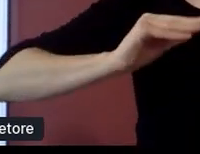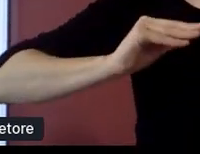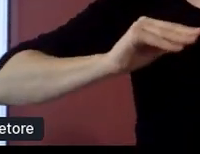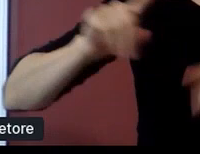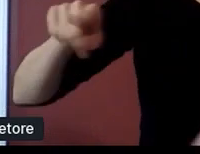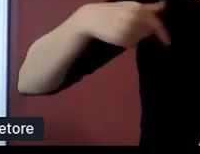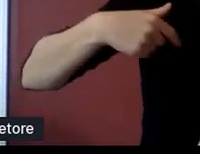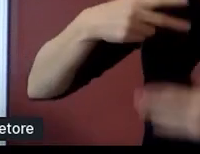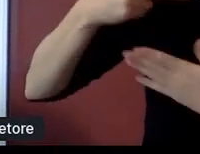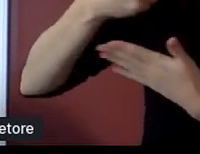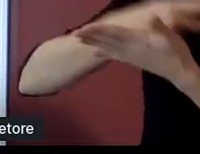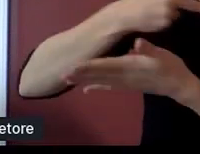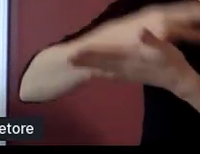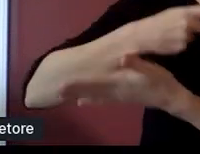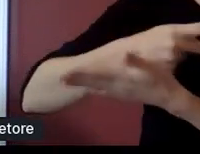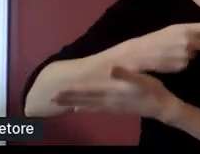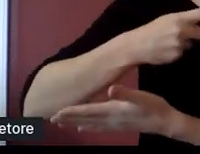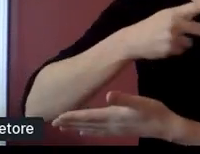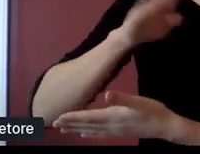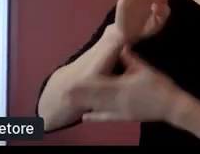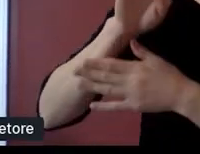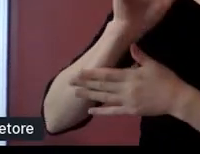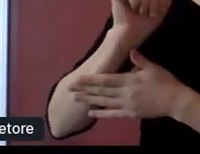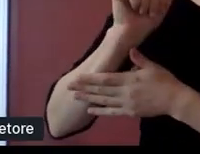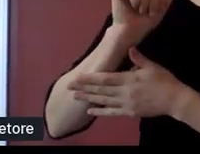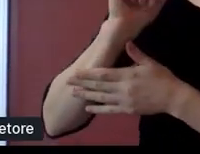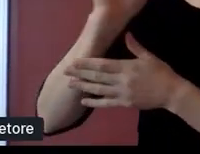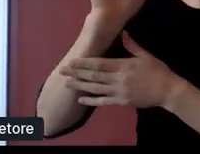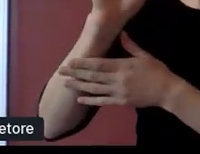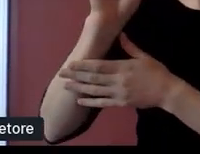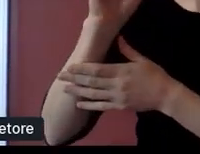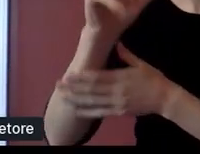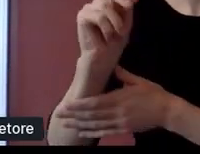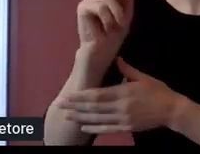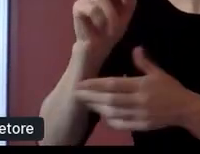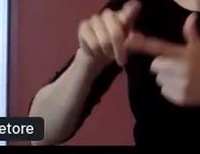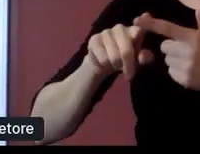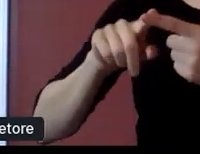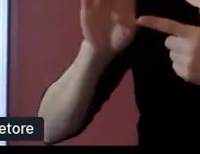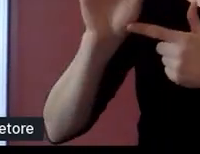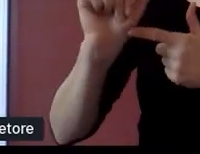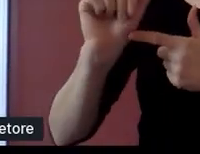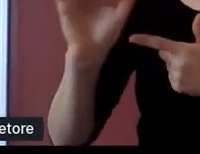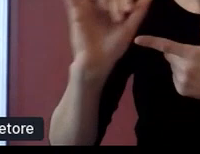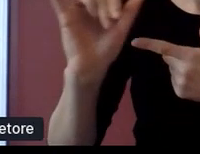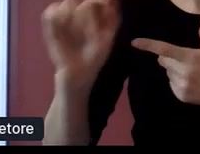a bachelor's in business administration, and an associate in organizational dynamics.